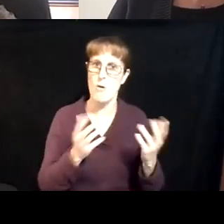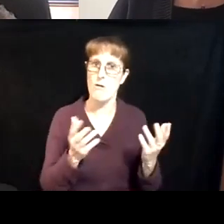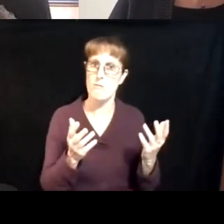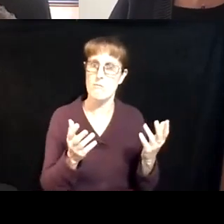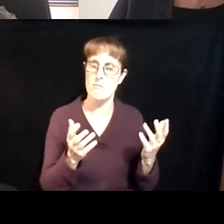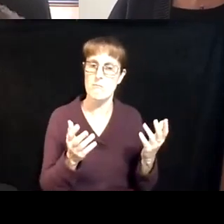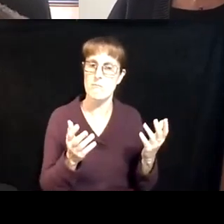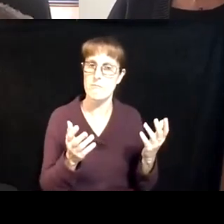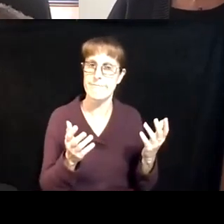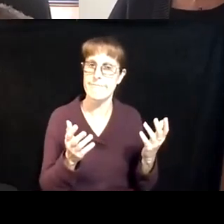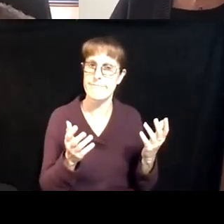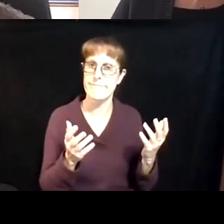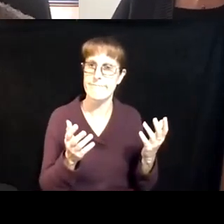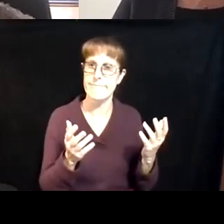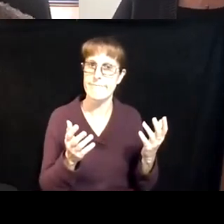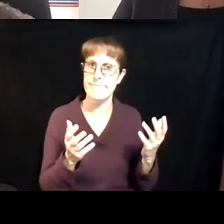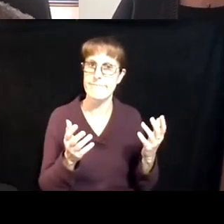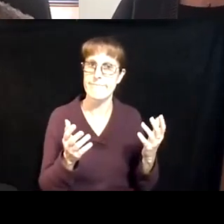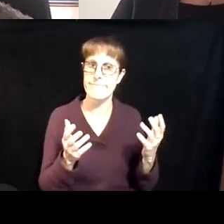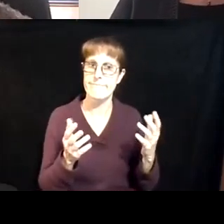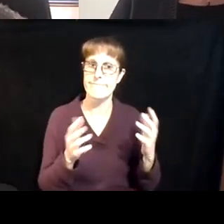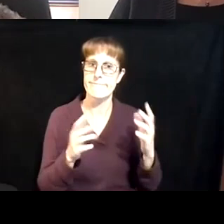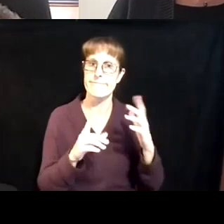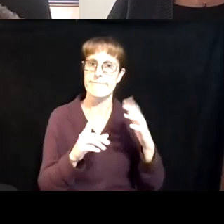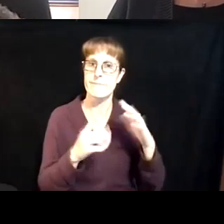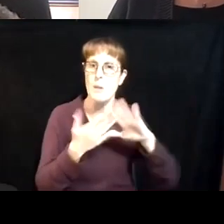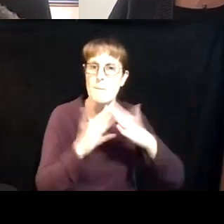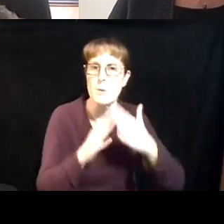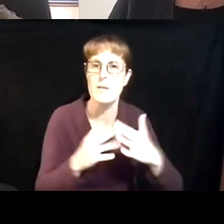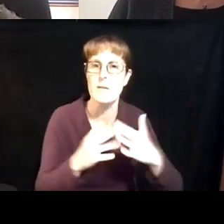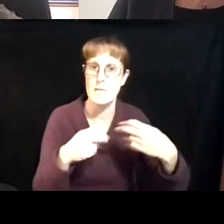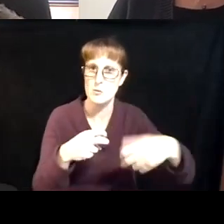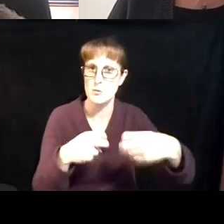As you spoke to, Ari,